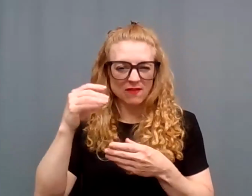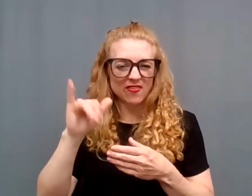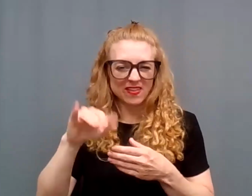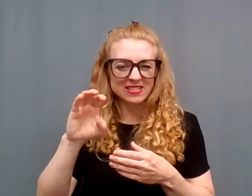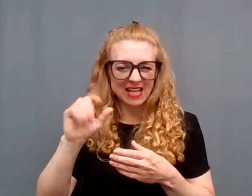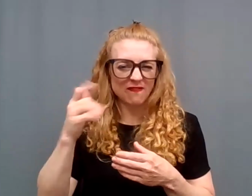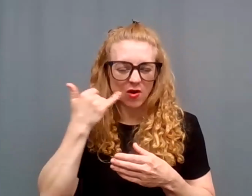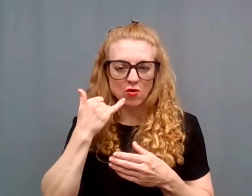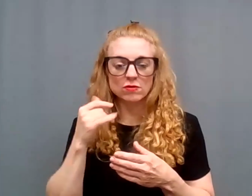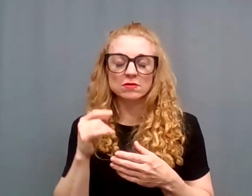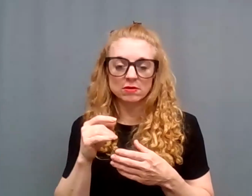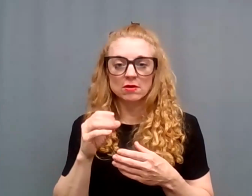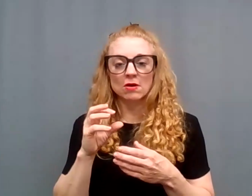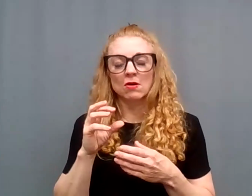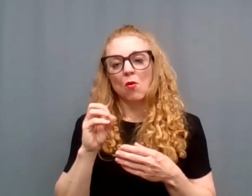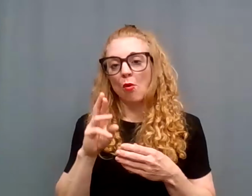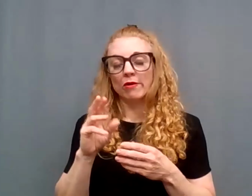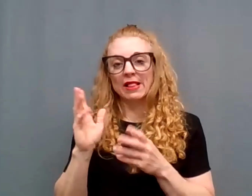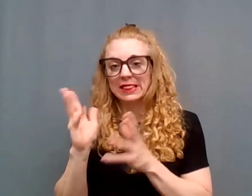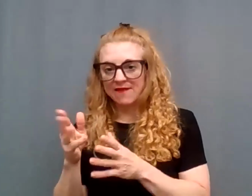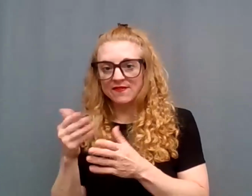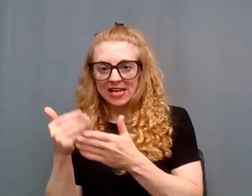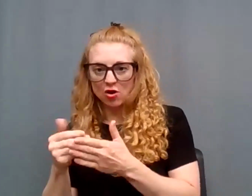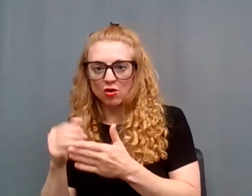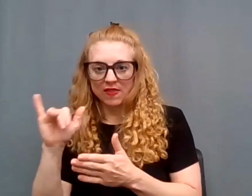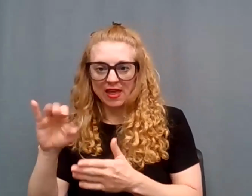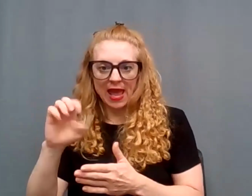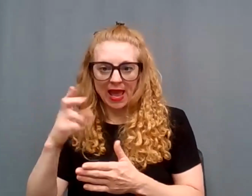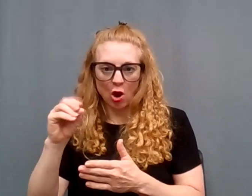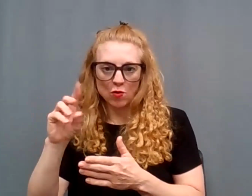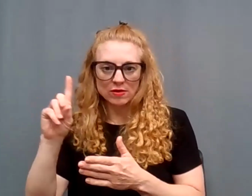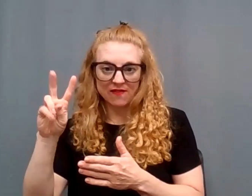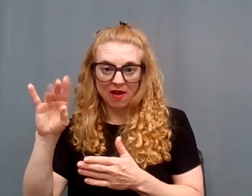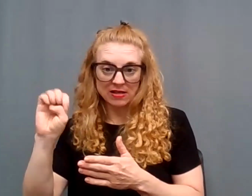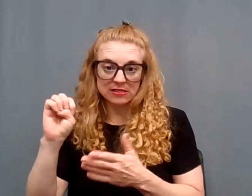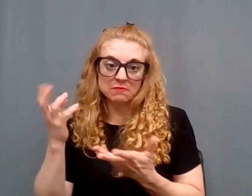the back of the echo device so if you ever need it again you know where it is and done you set up so